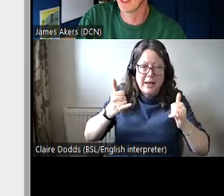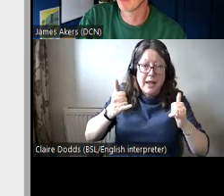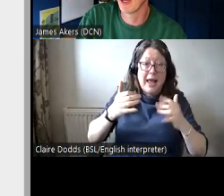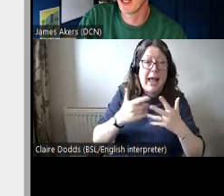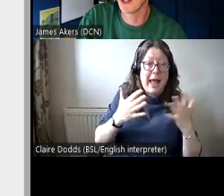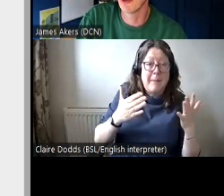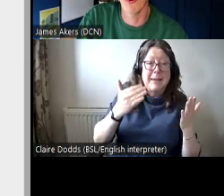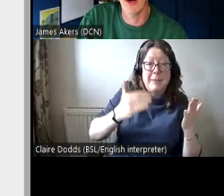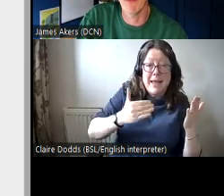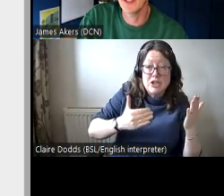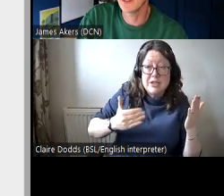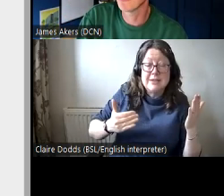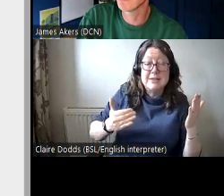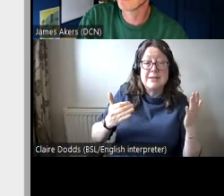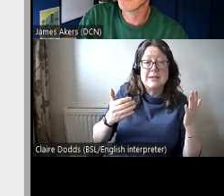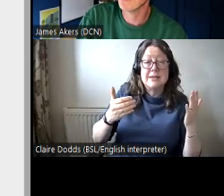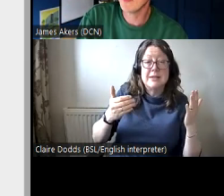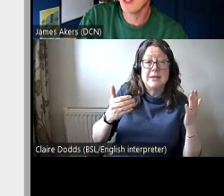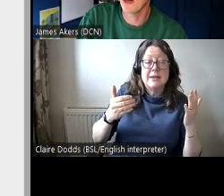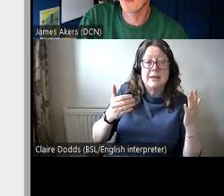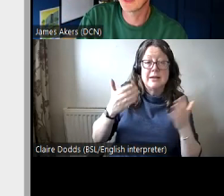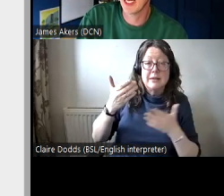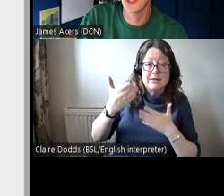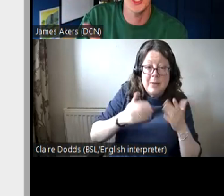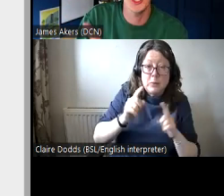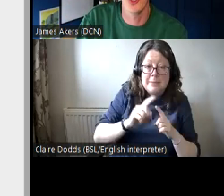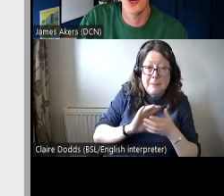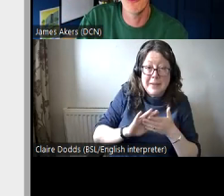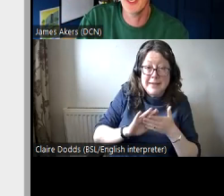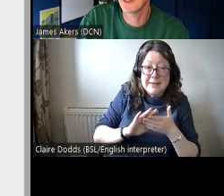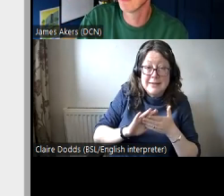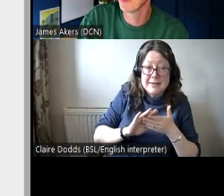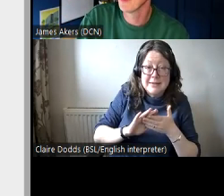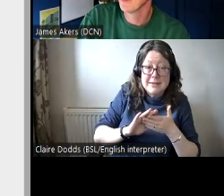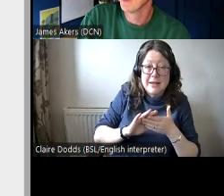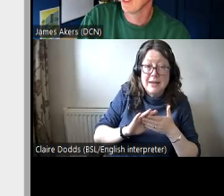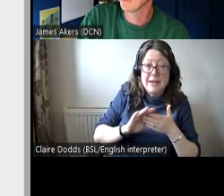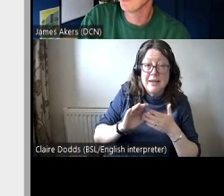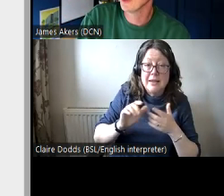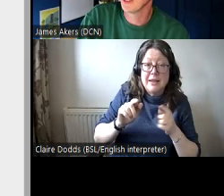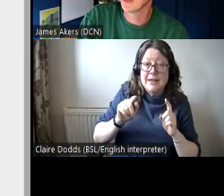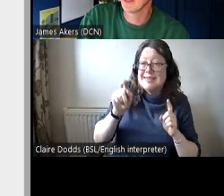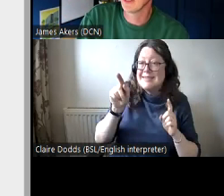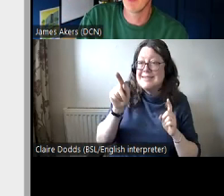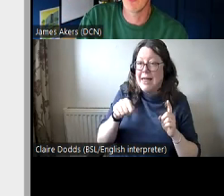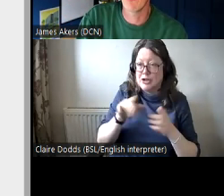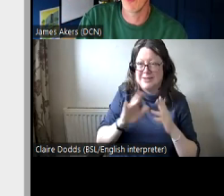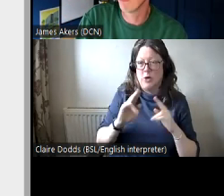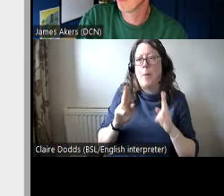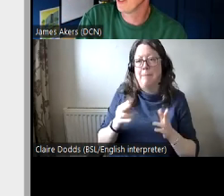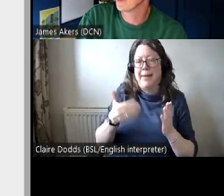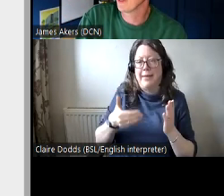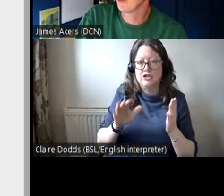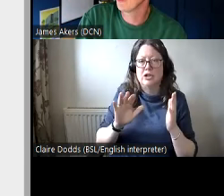An explanation of what that means. The slash is your homepage. You can see in this list about what pages they are.